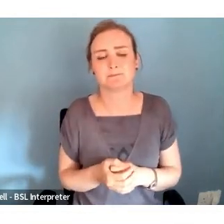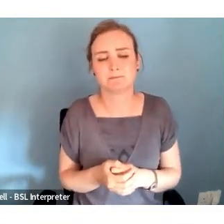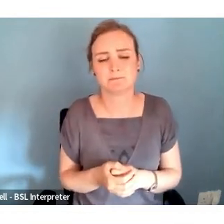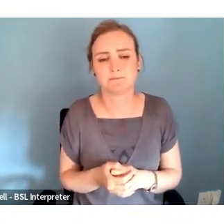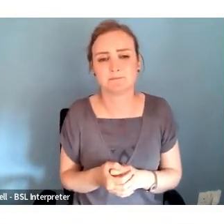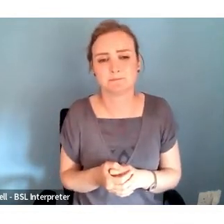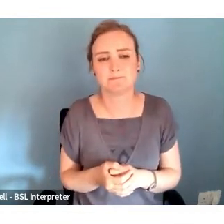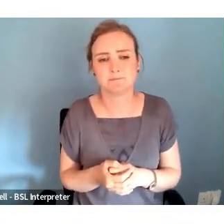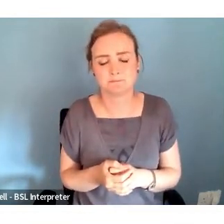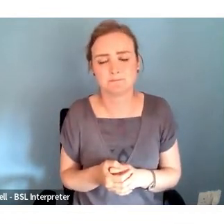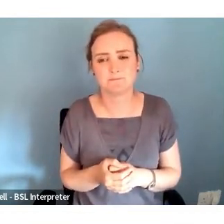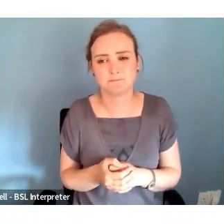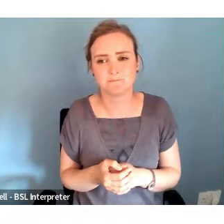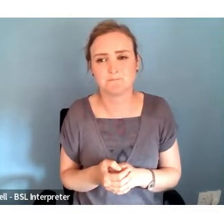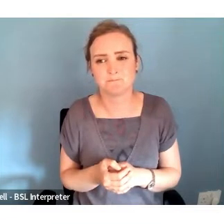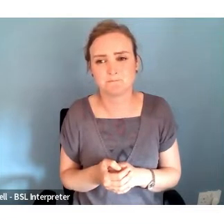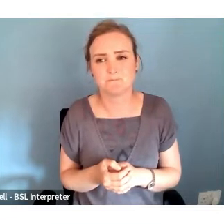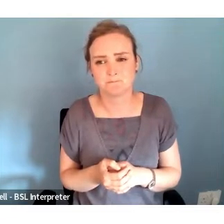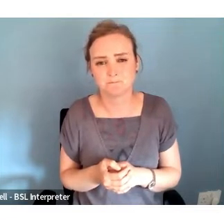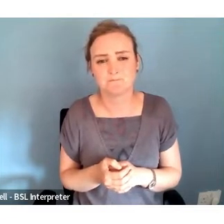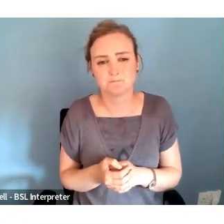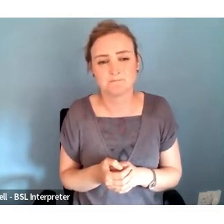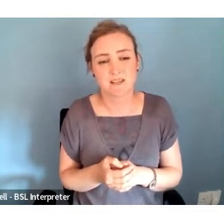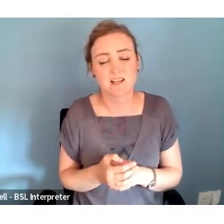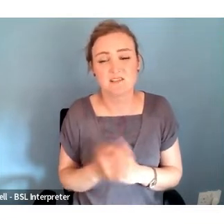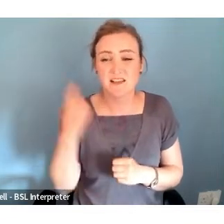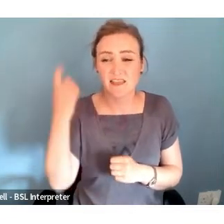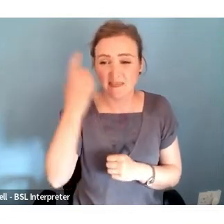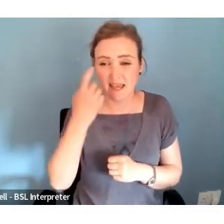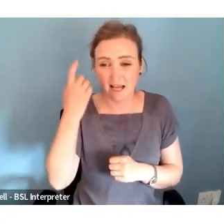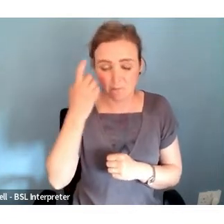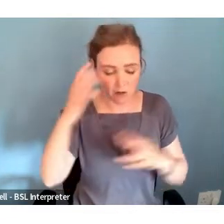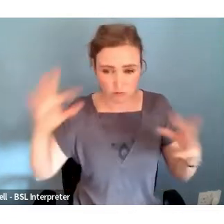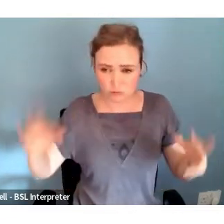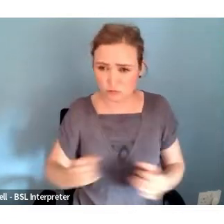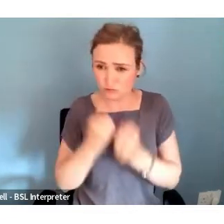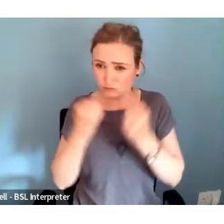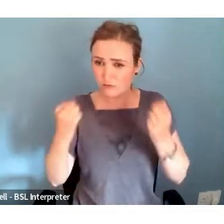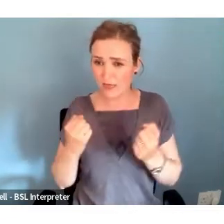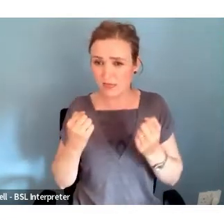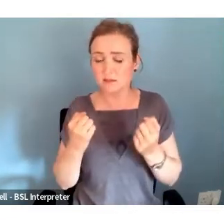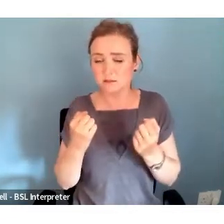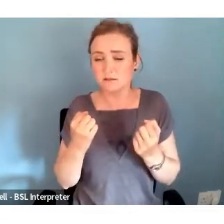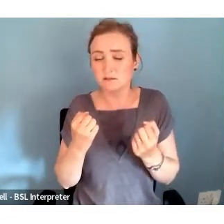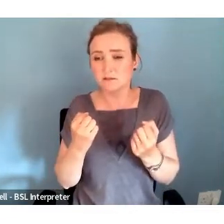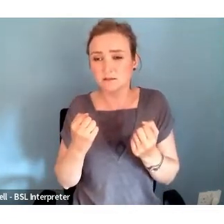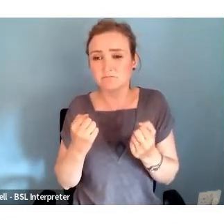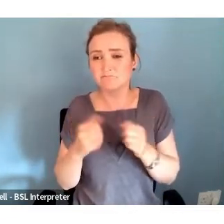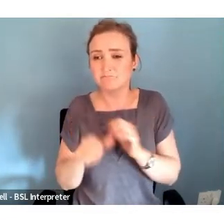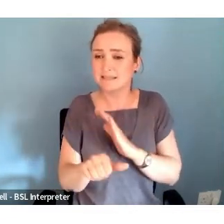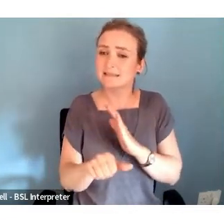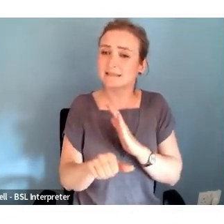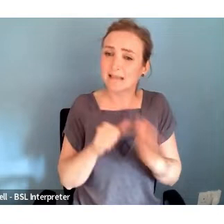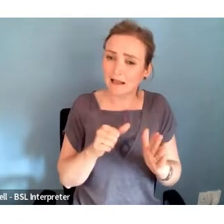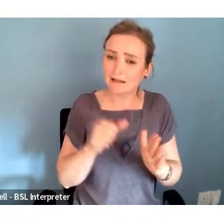the latter, it's more about strengths than skills or experience. Because you can teach people how to do